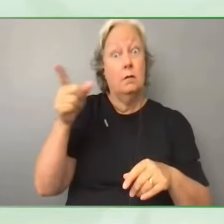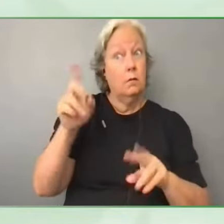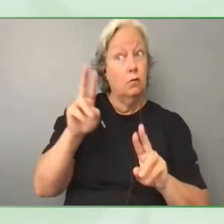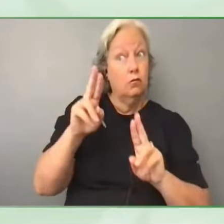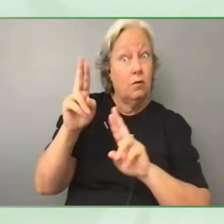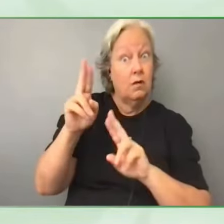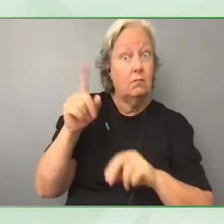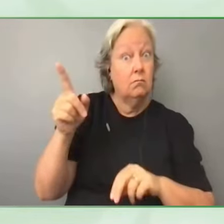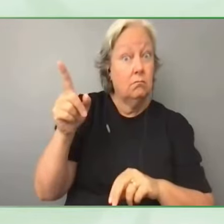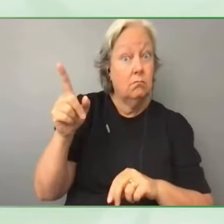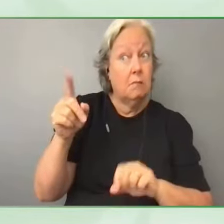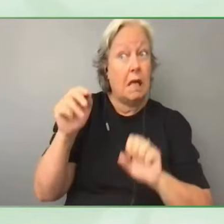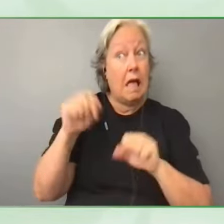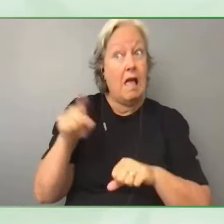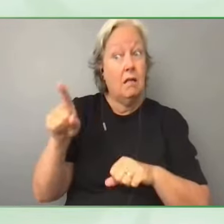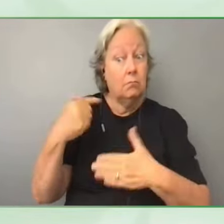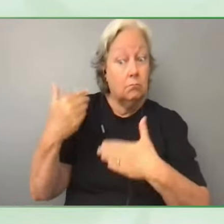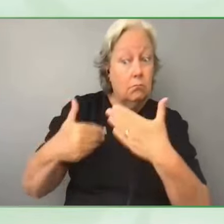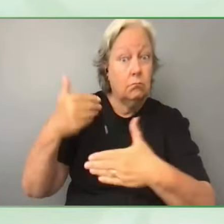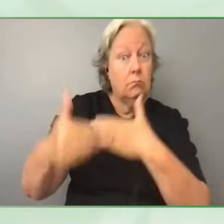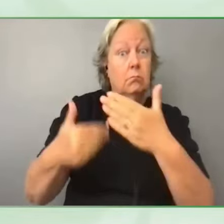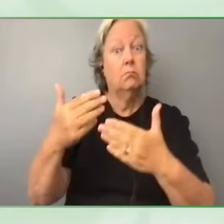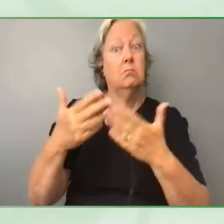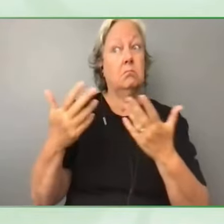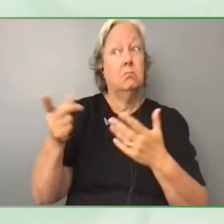depends on the resources.